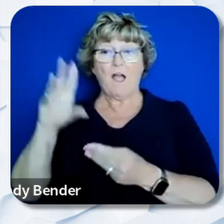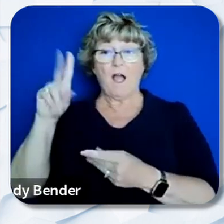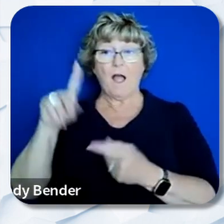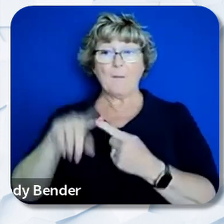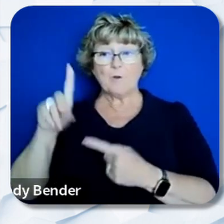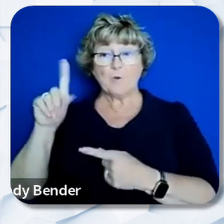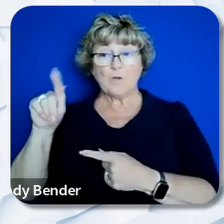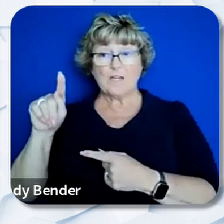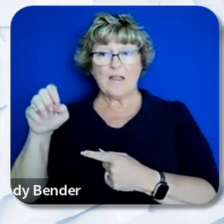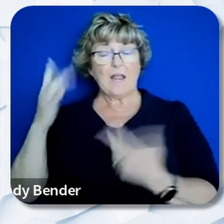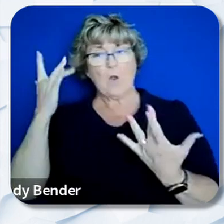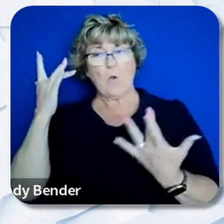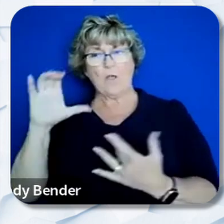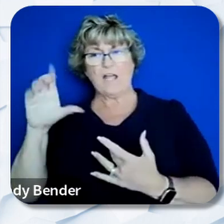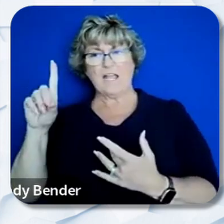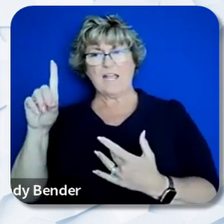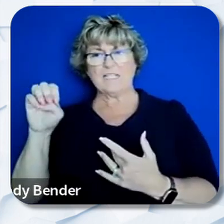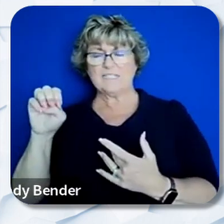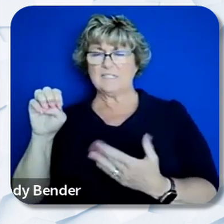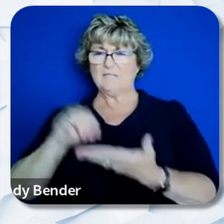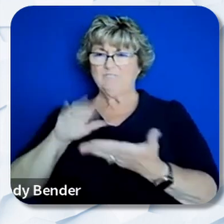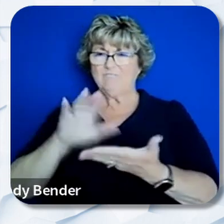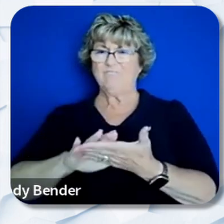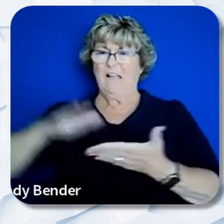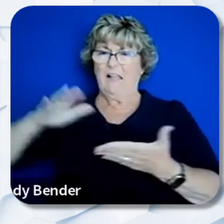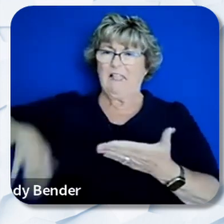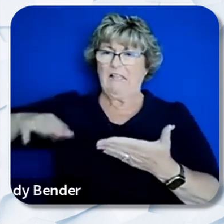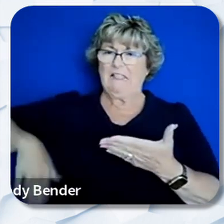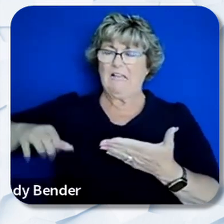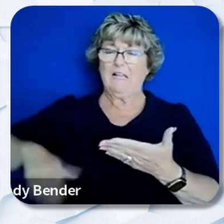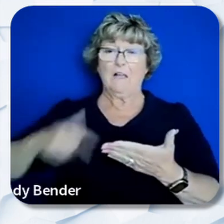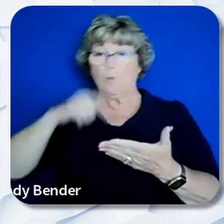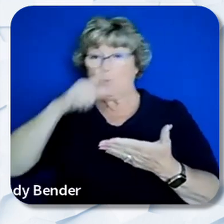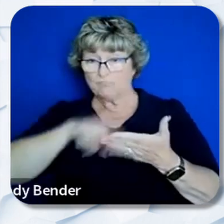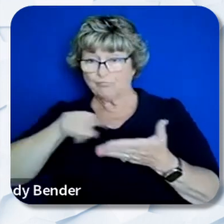CDE continues to find these late IEPs." And when we dig into them, those students were